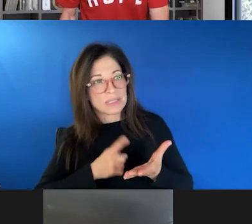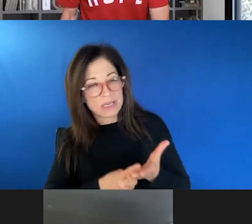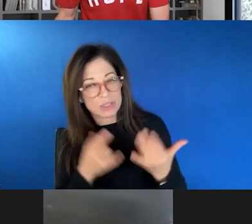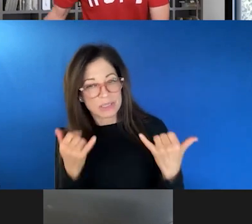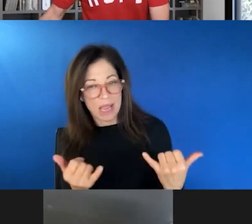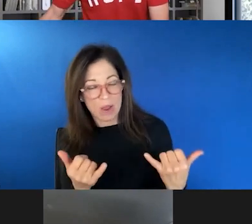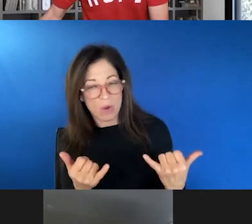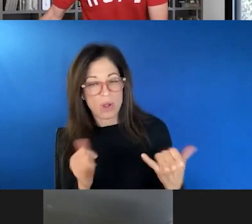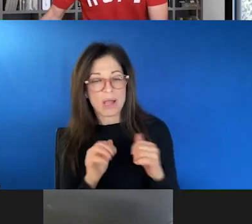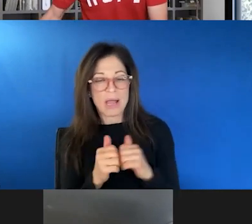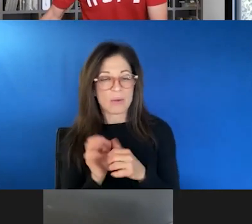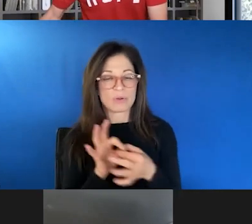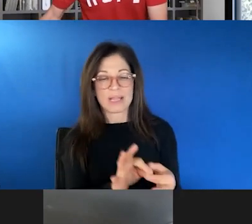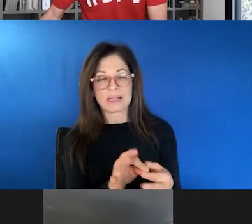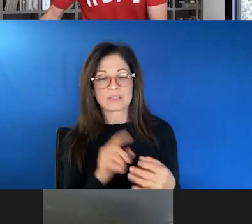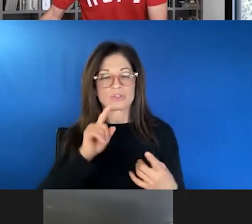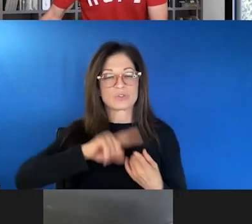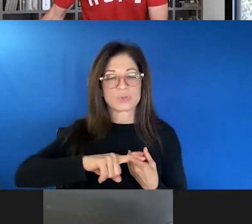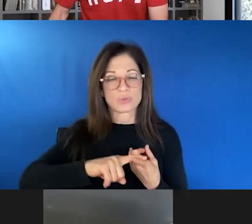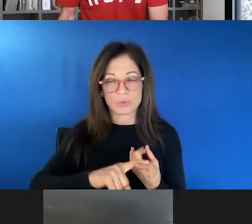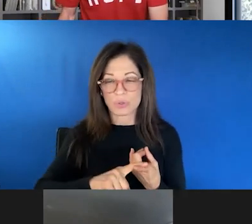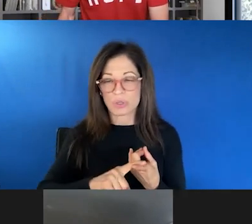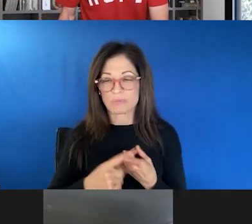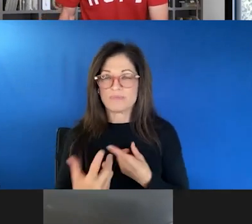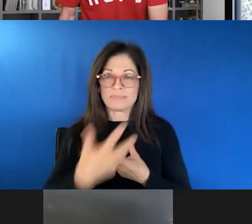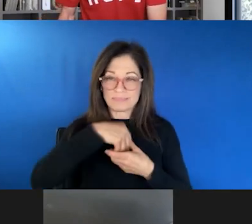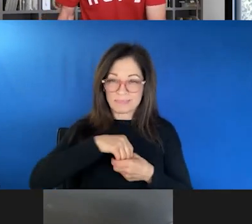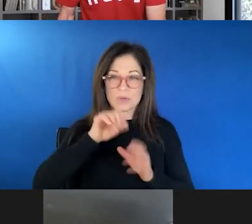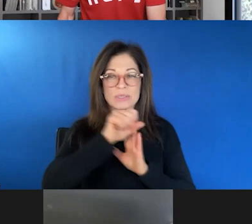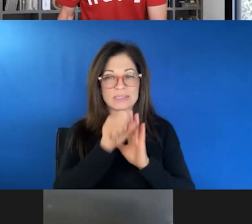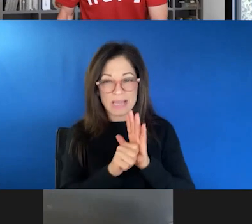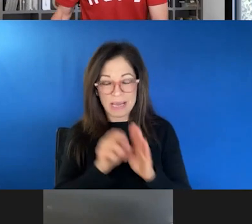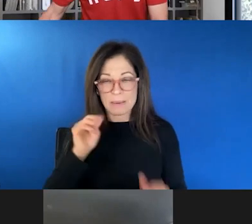IT RELATES TO ENGAGING YOUR STATES MEDICAID PROGRAM? I THINK